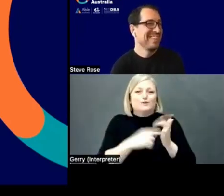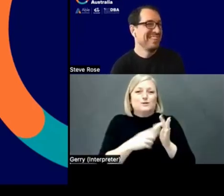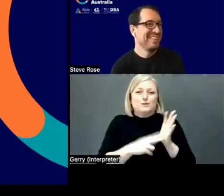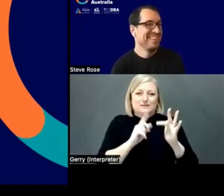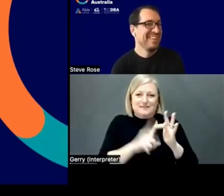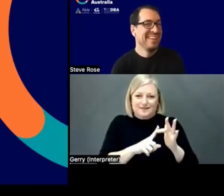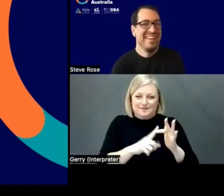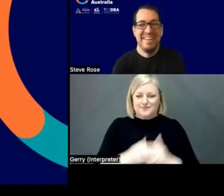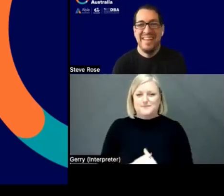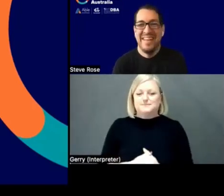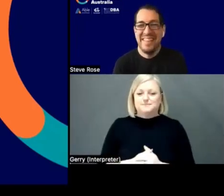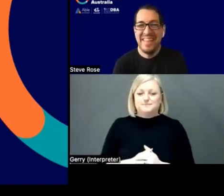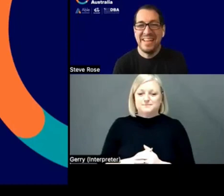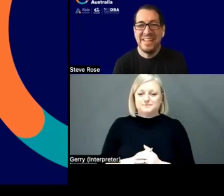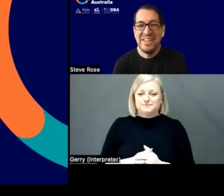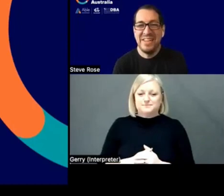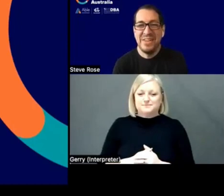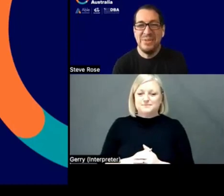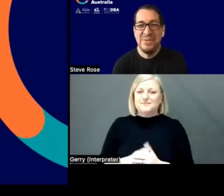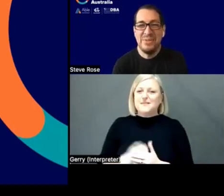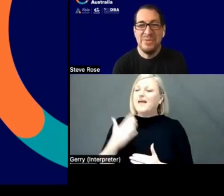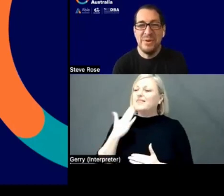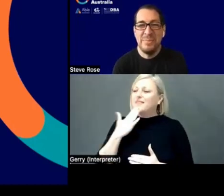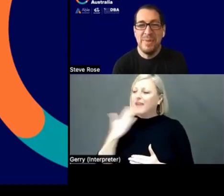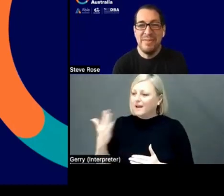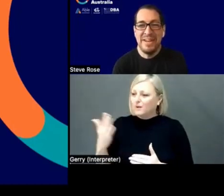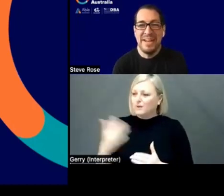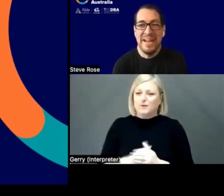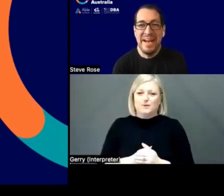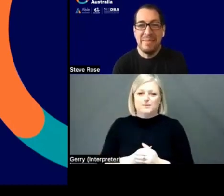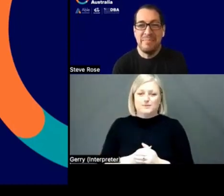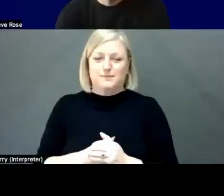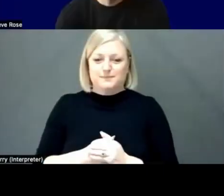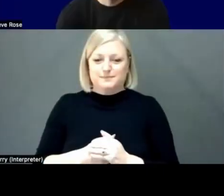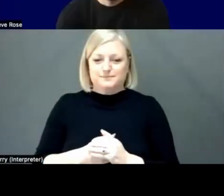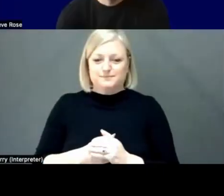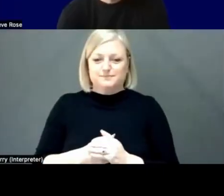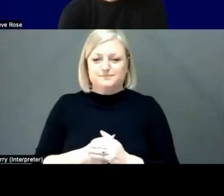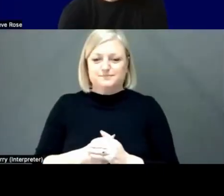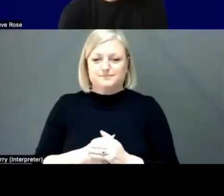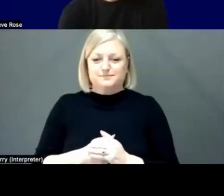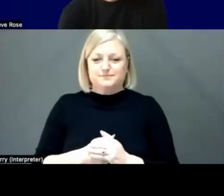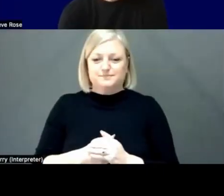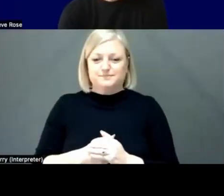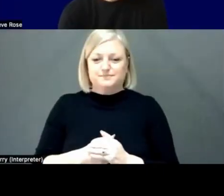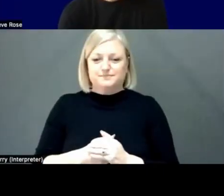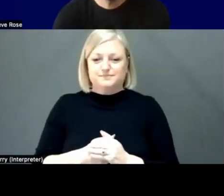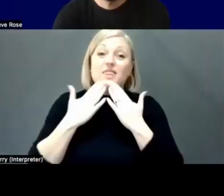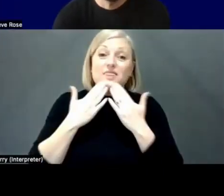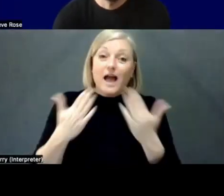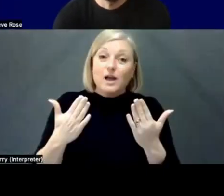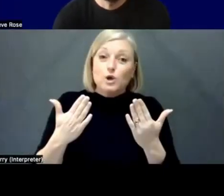Thank you Merry, and thank you also for asking me to join you this evening, or this morning